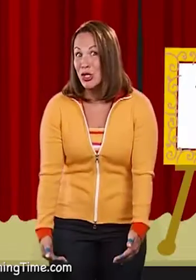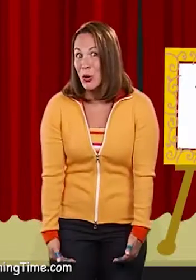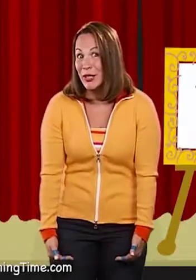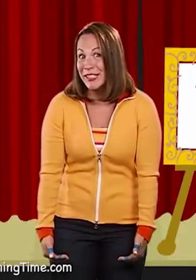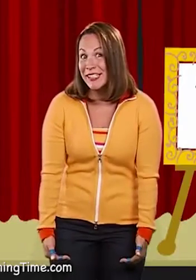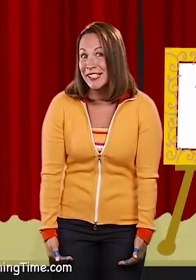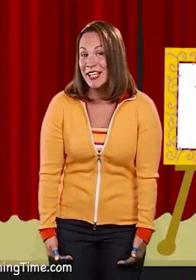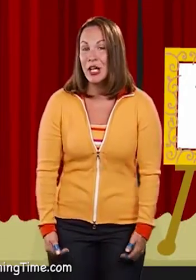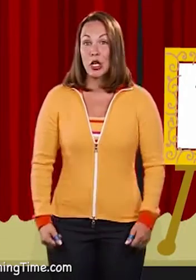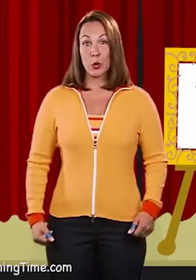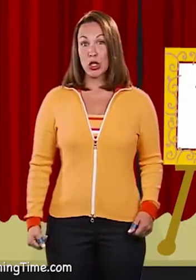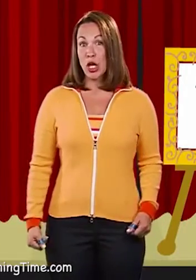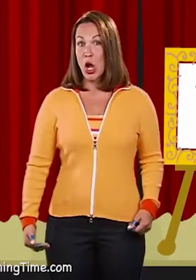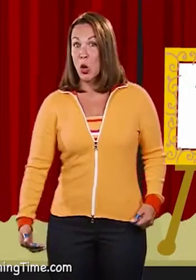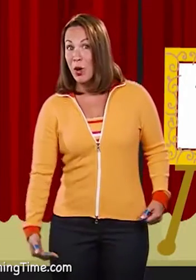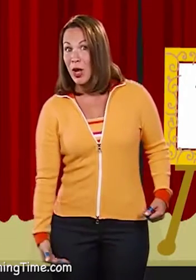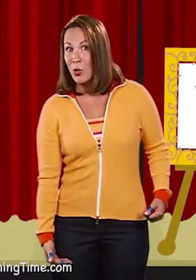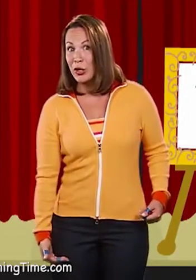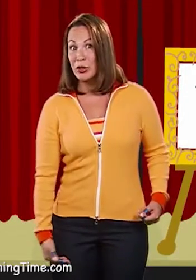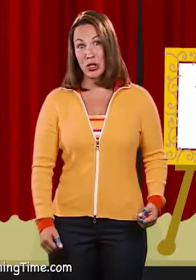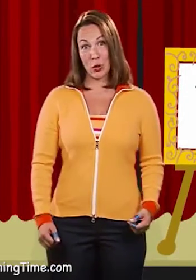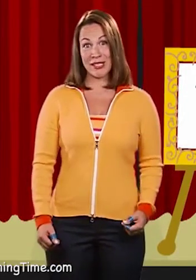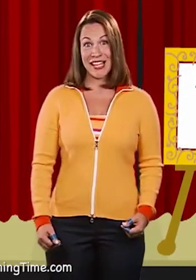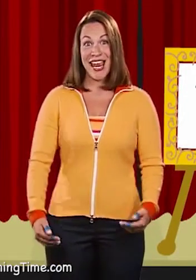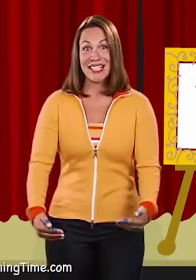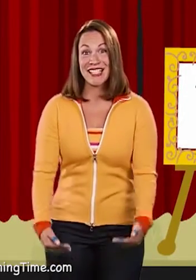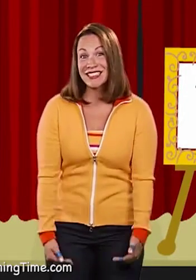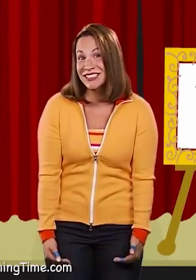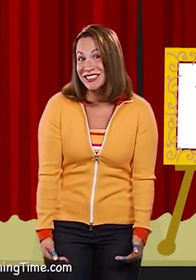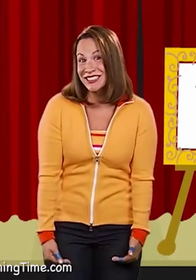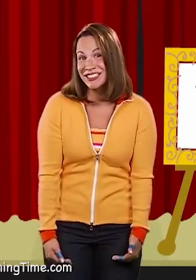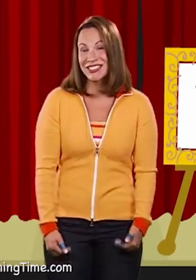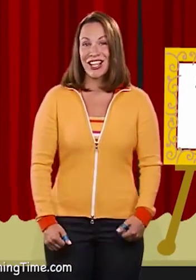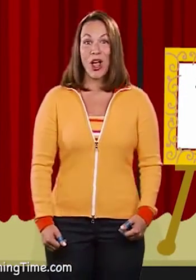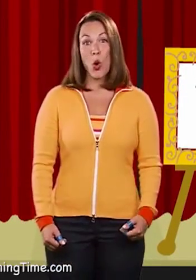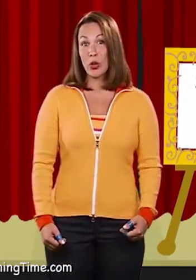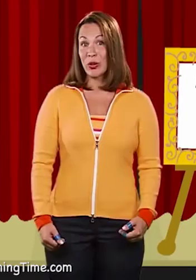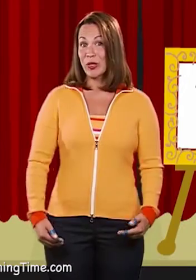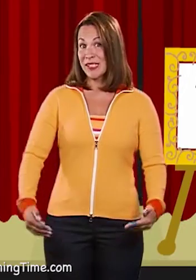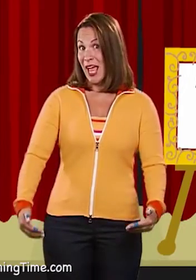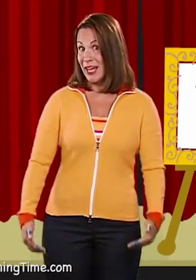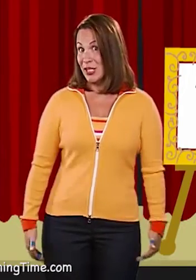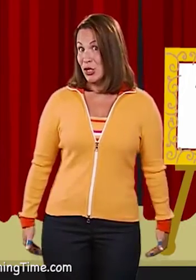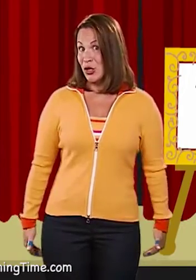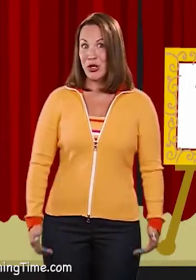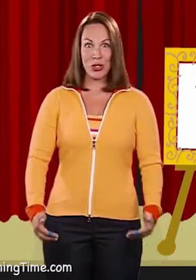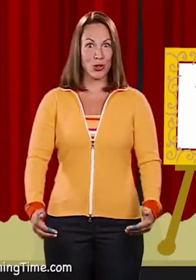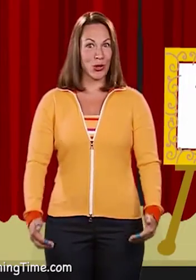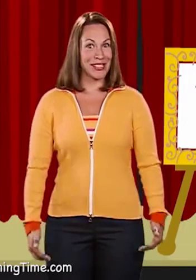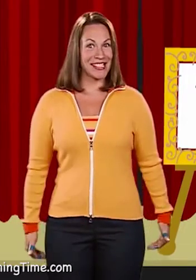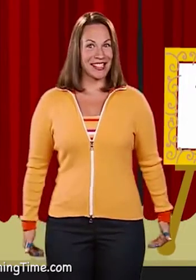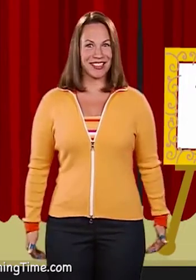Shorts! You show where your shorts end! Or you can sign shorts.